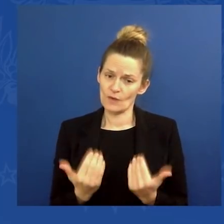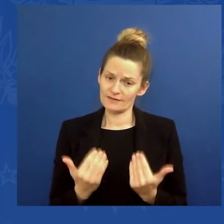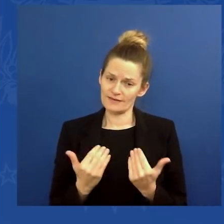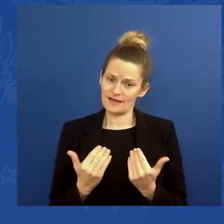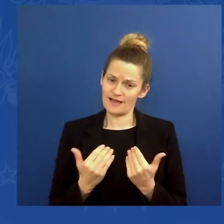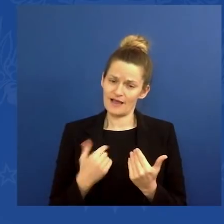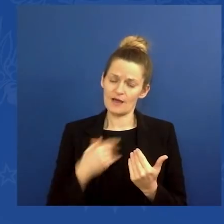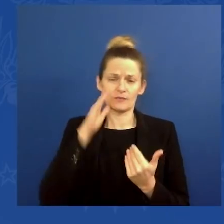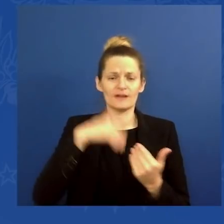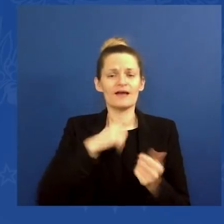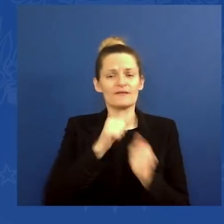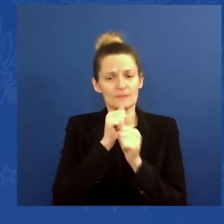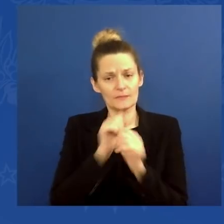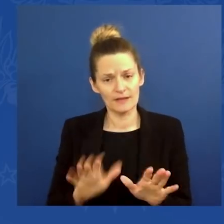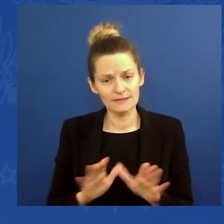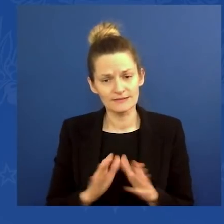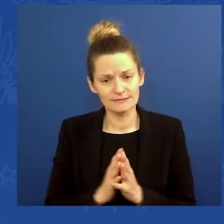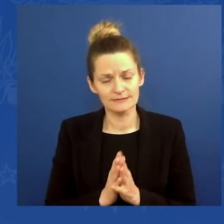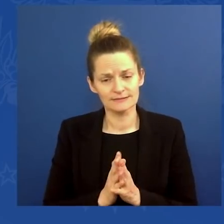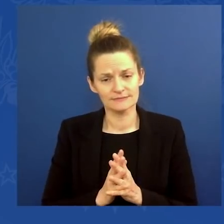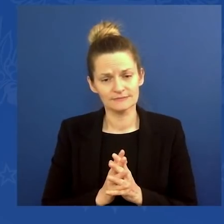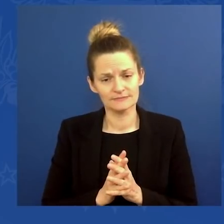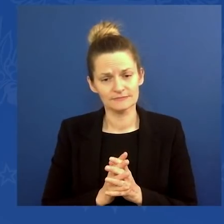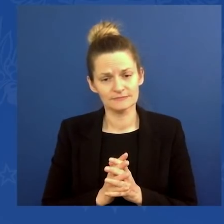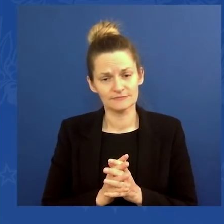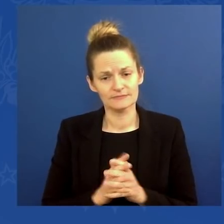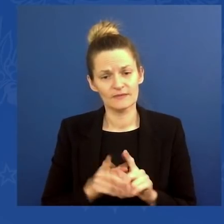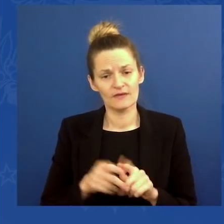let us hear blessing offered by Reverend Thomas O'Connor